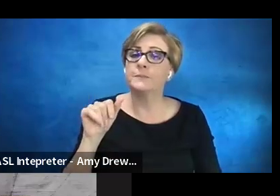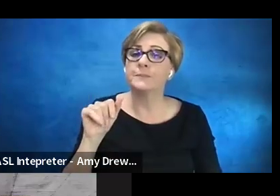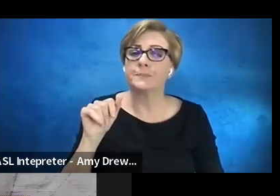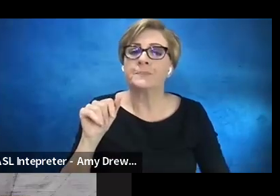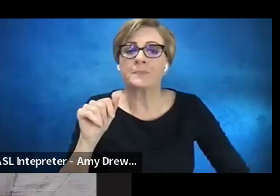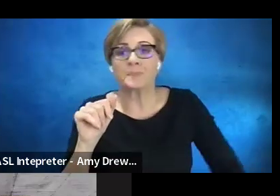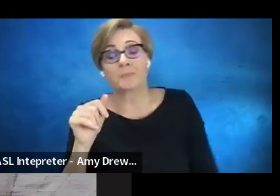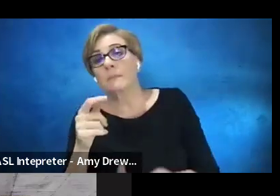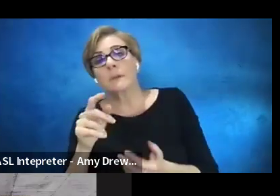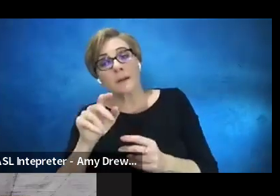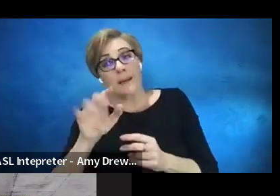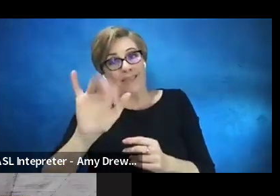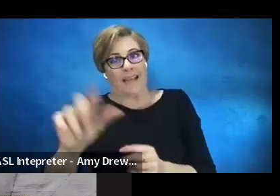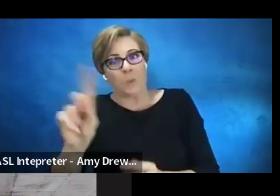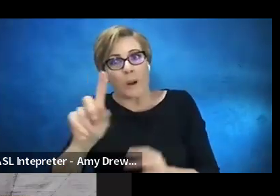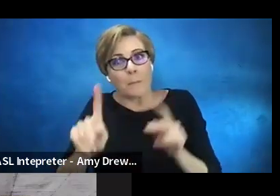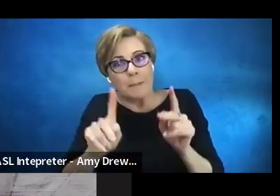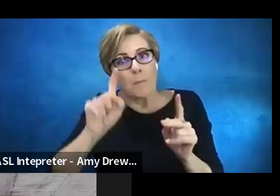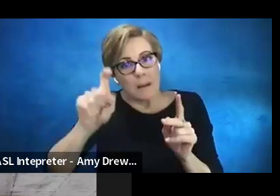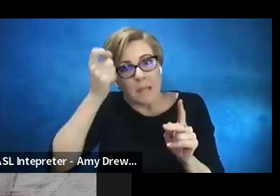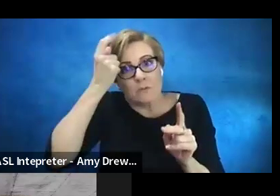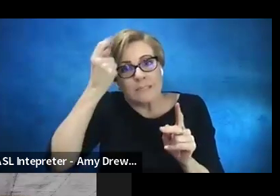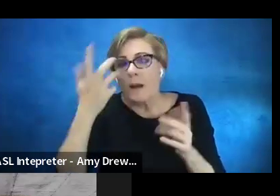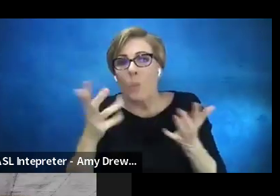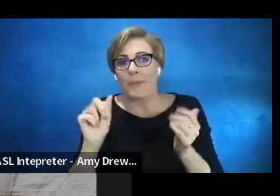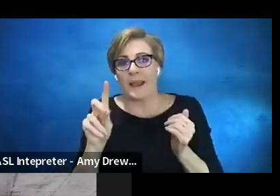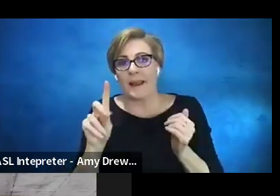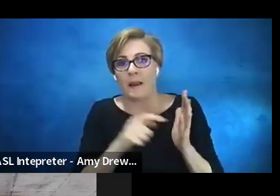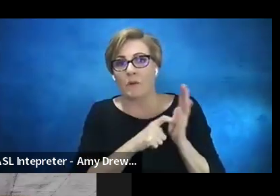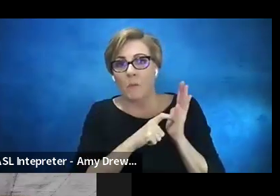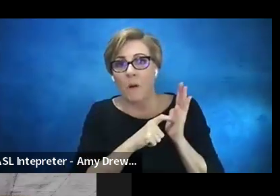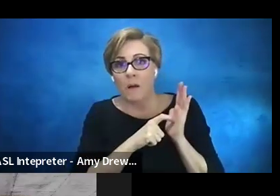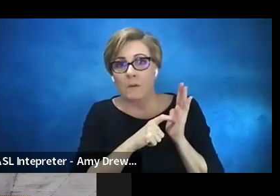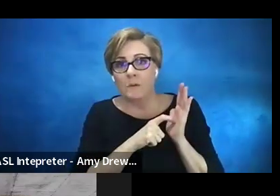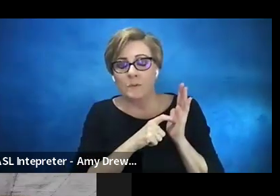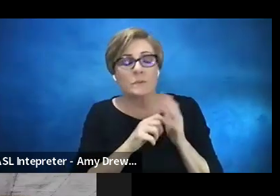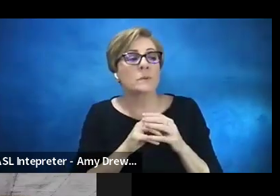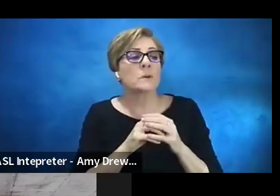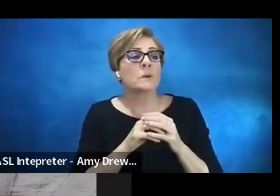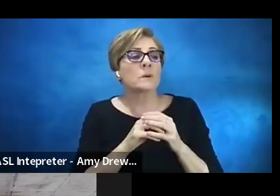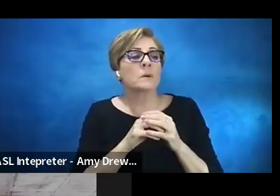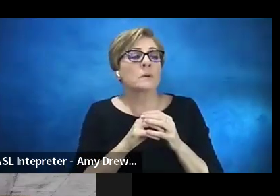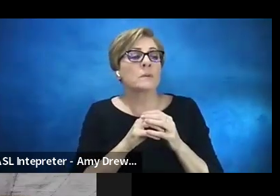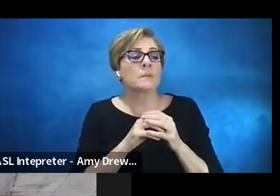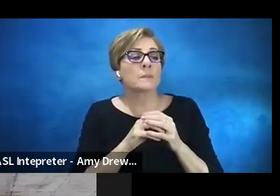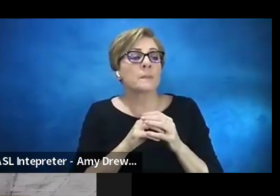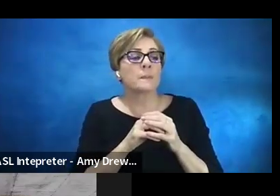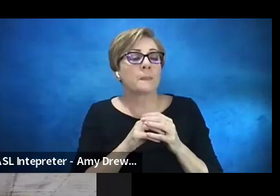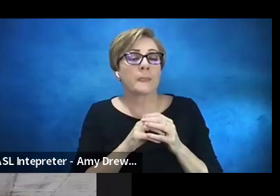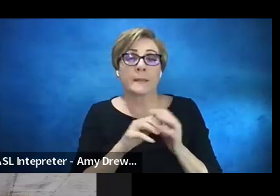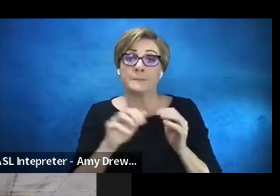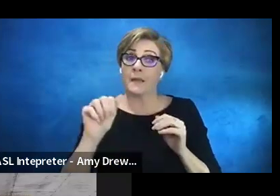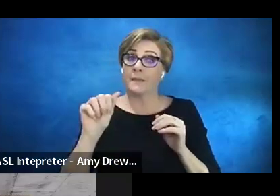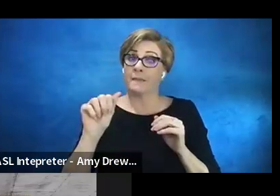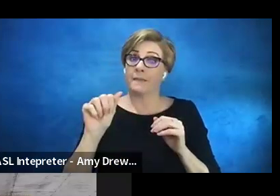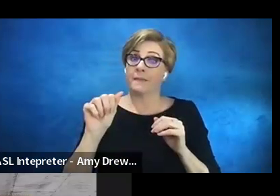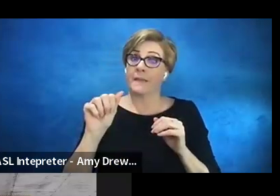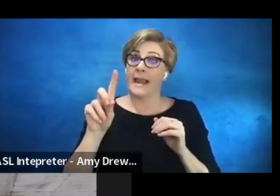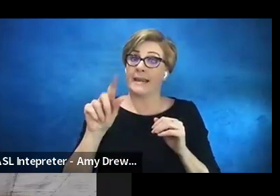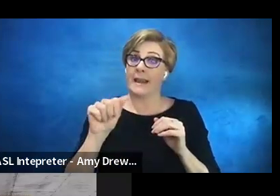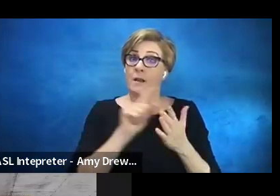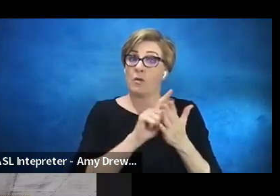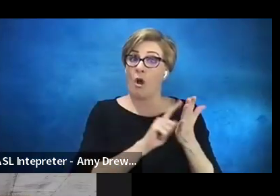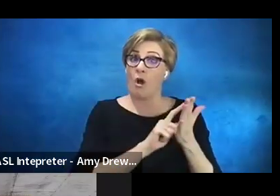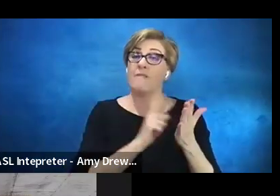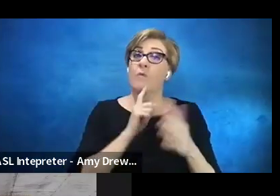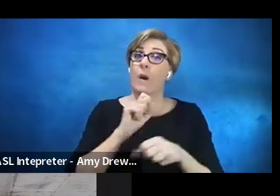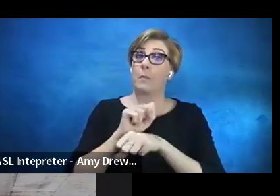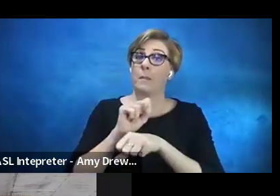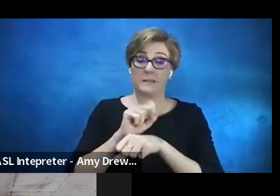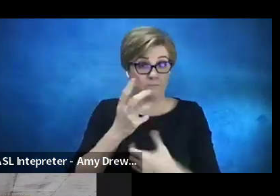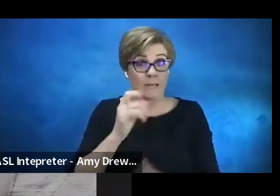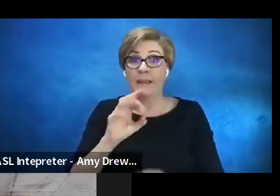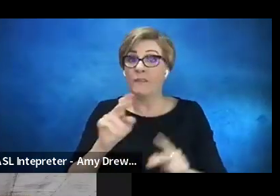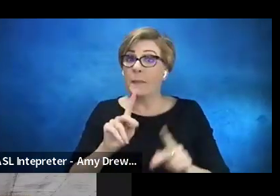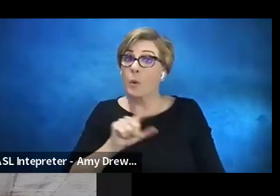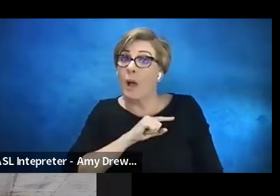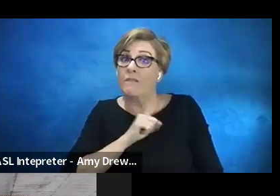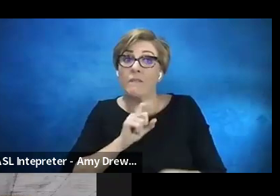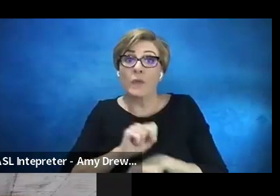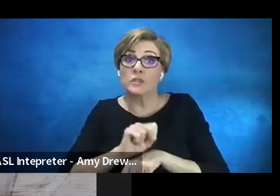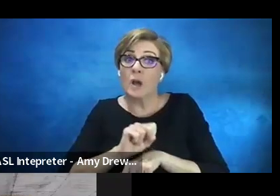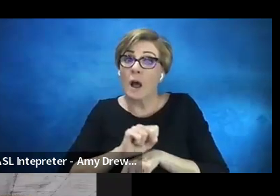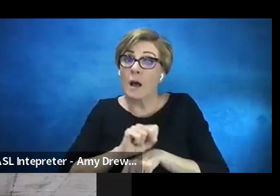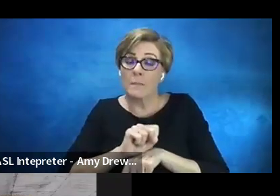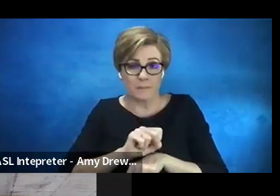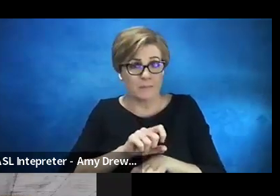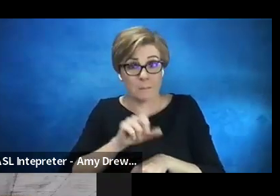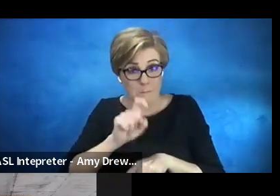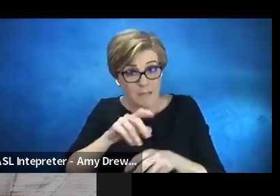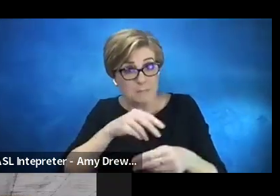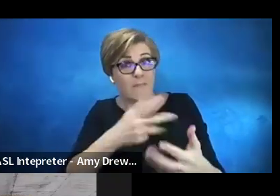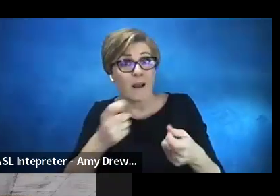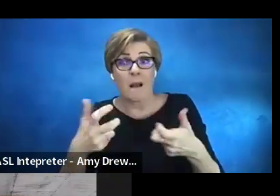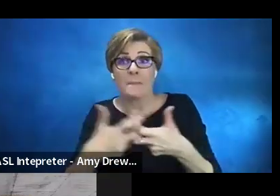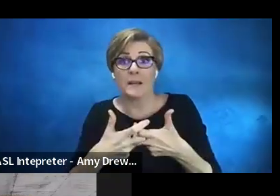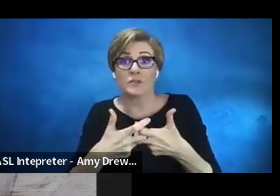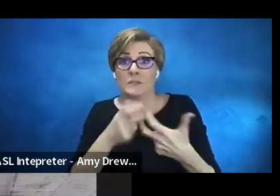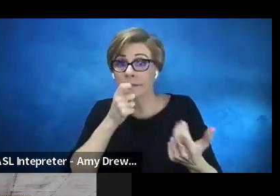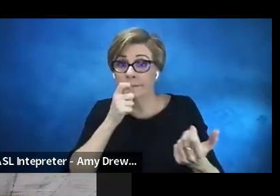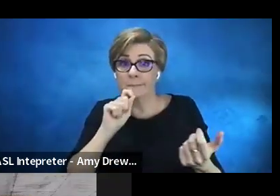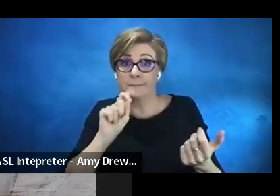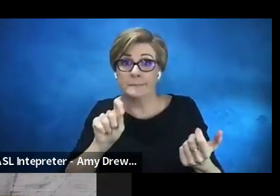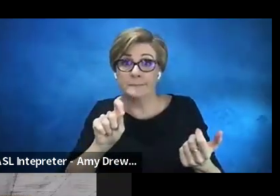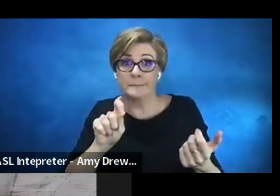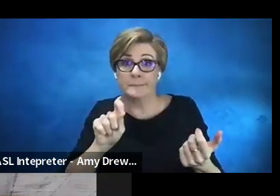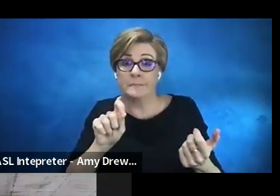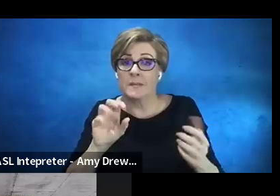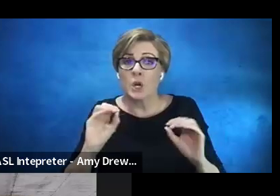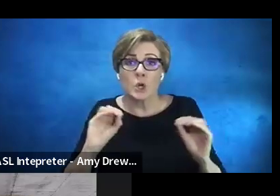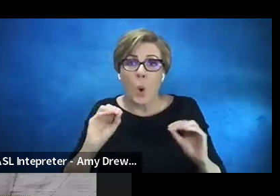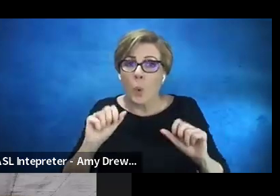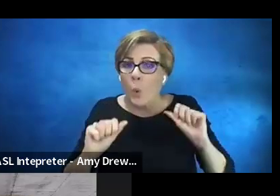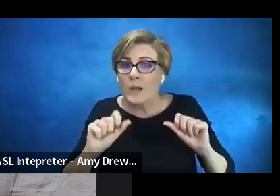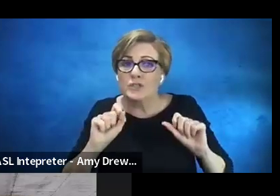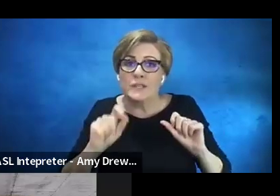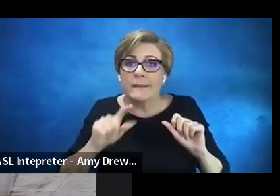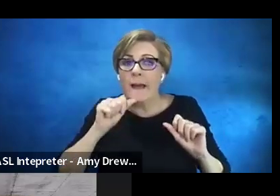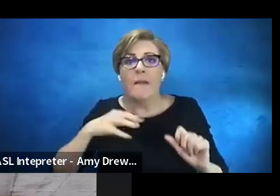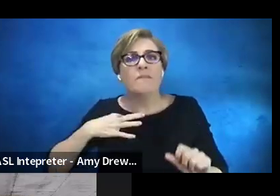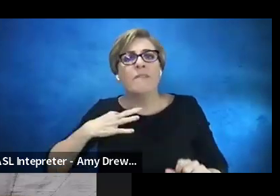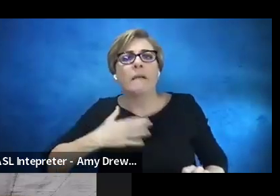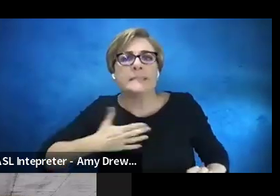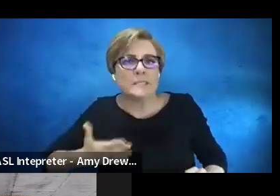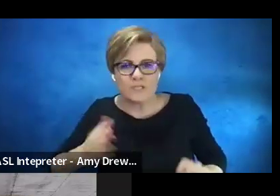In the absence of other remedies, what can we do to stop this? And is there a way to reform the ADA so that this does not happen?